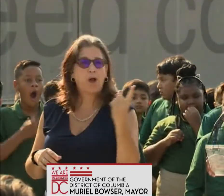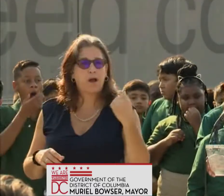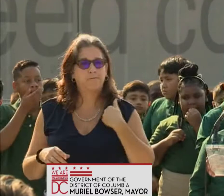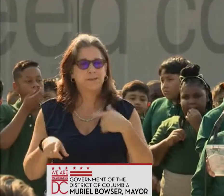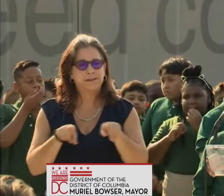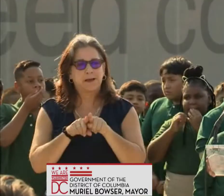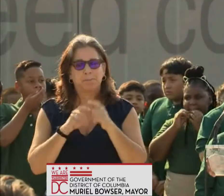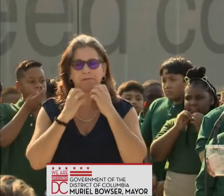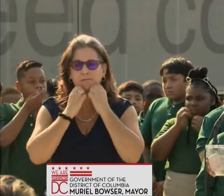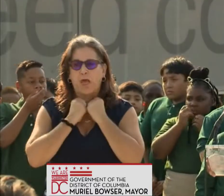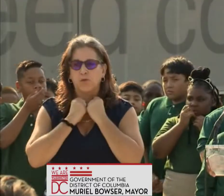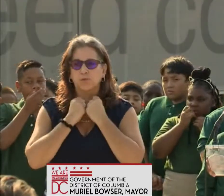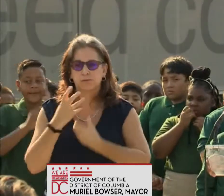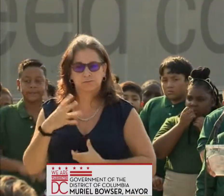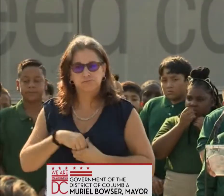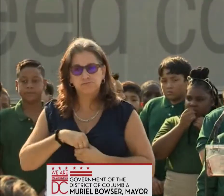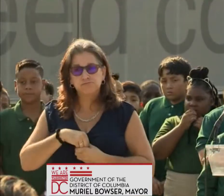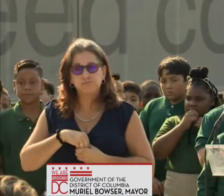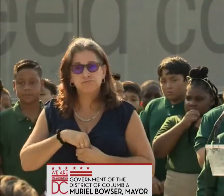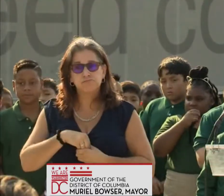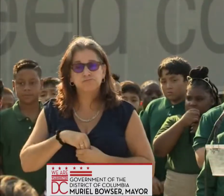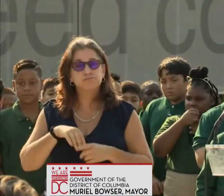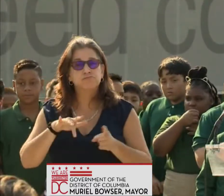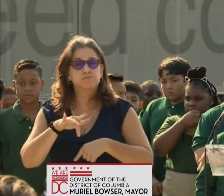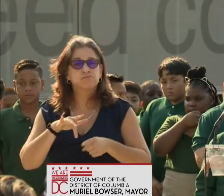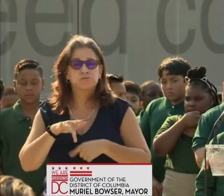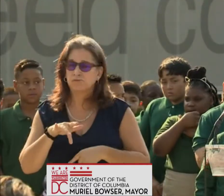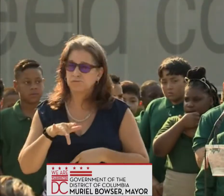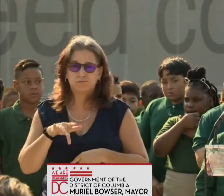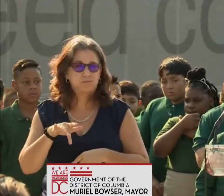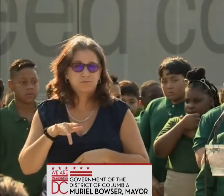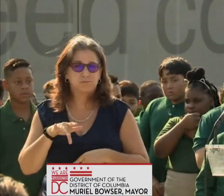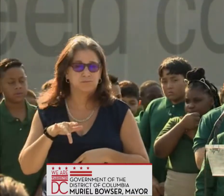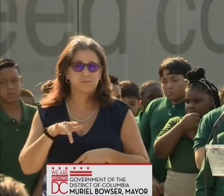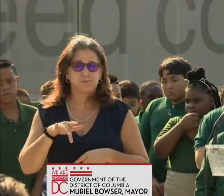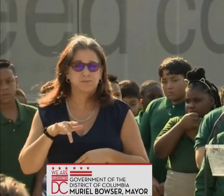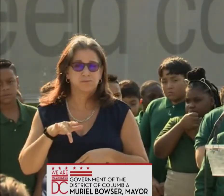that absent has a significant negative impact on our